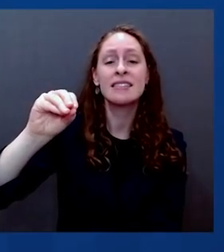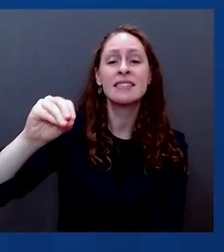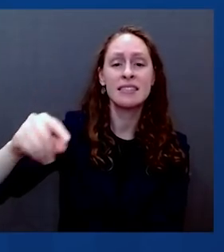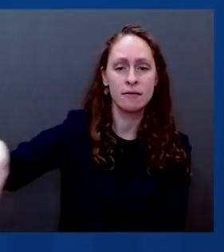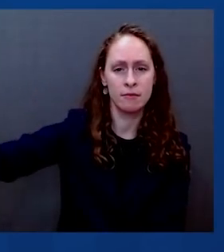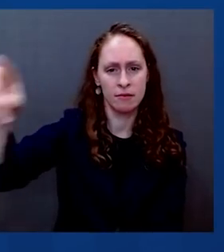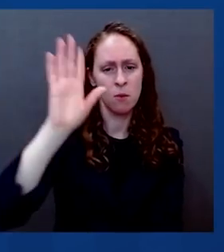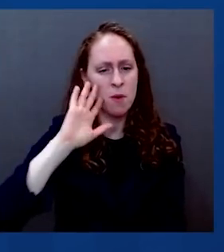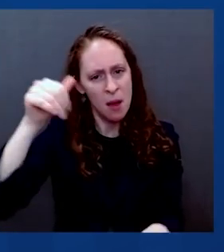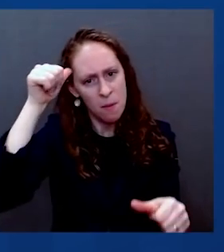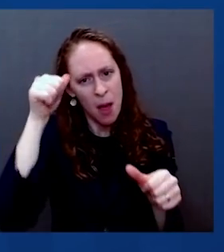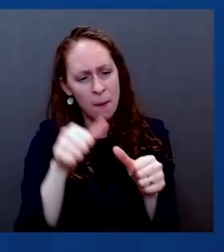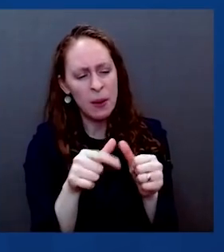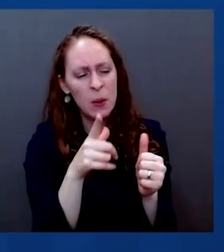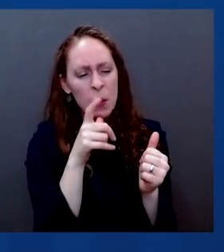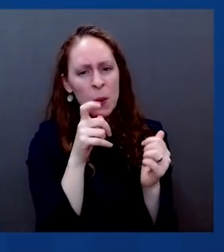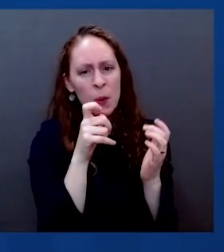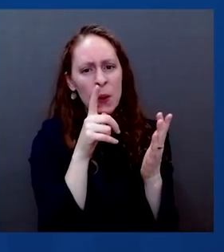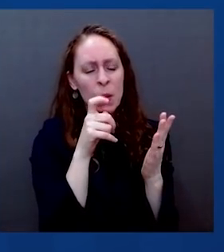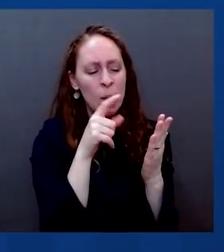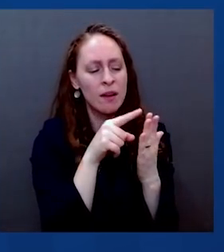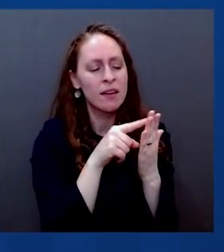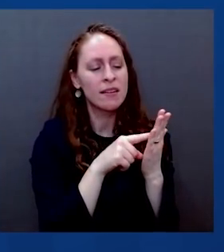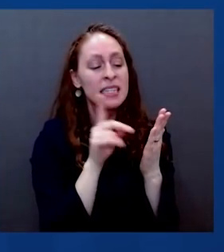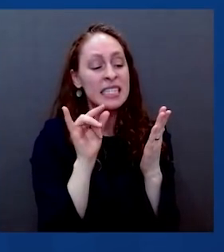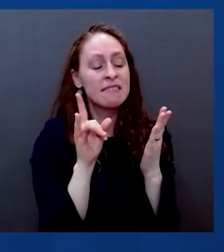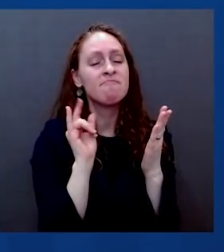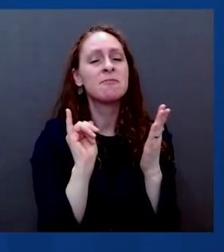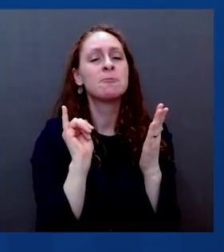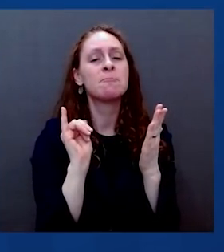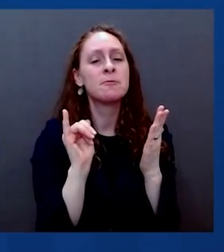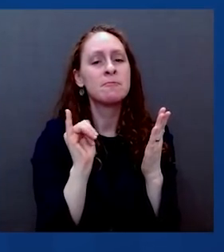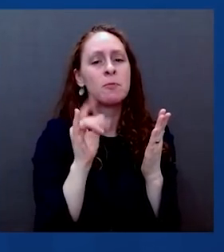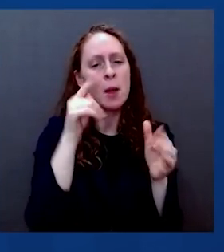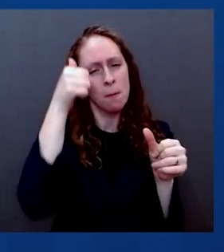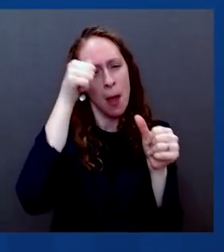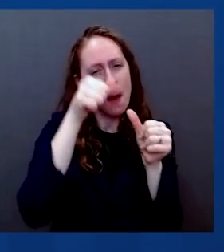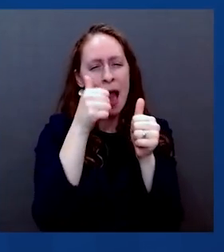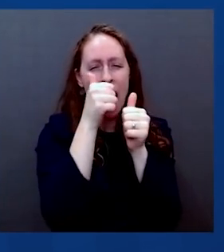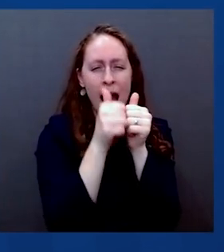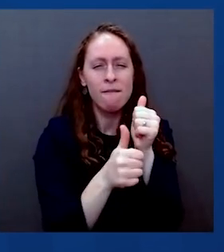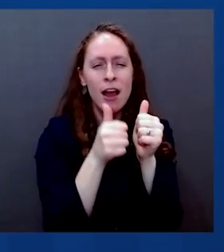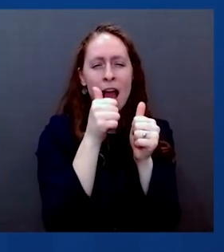on where they stood before the vote and where they stood after the vote.